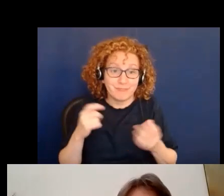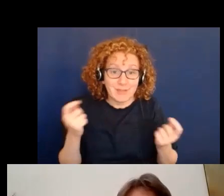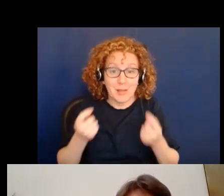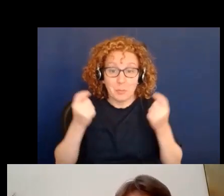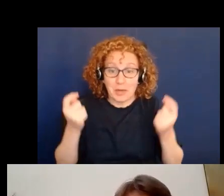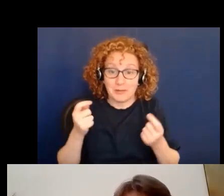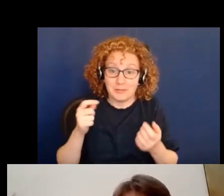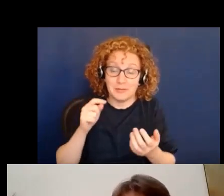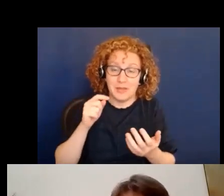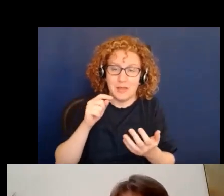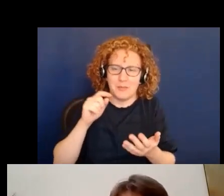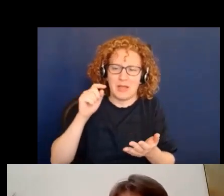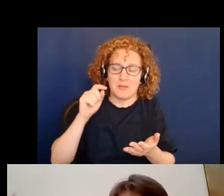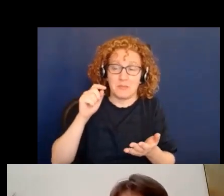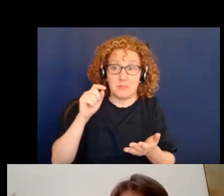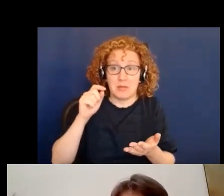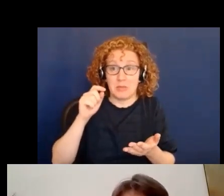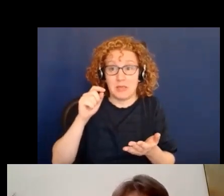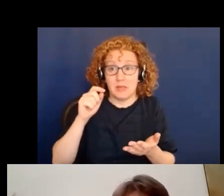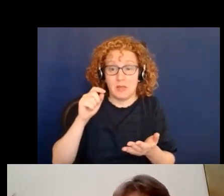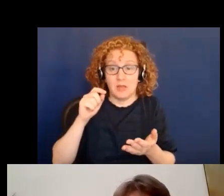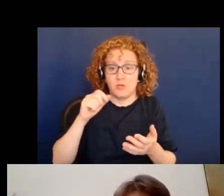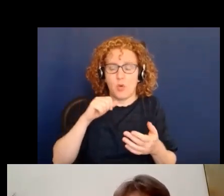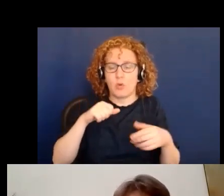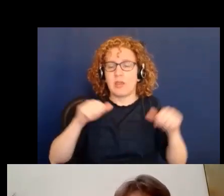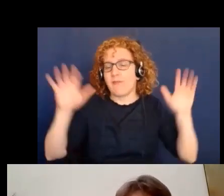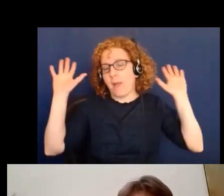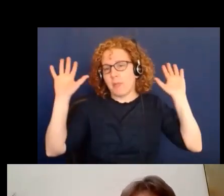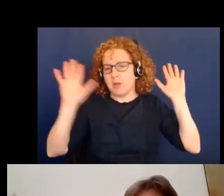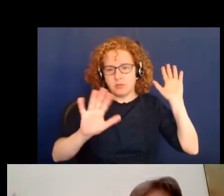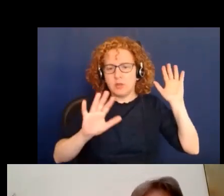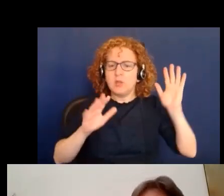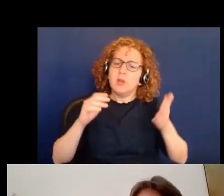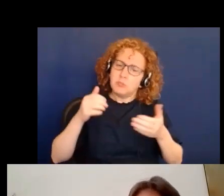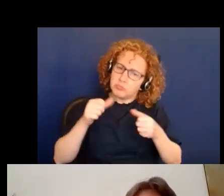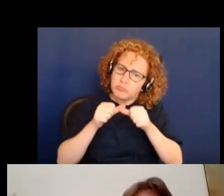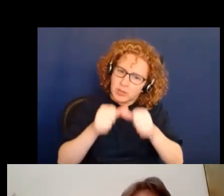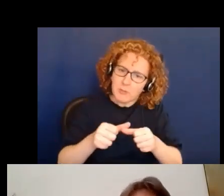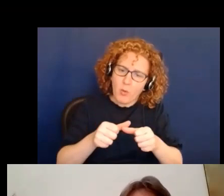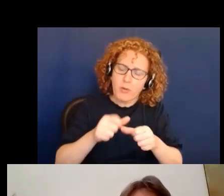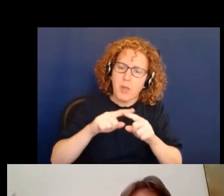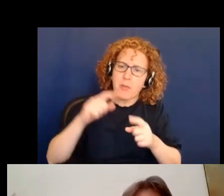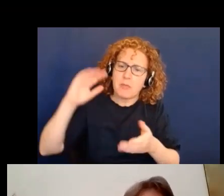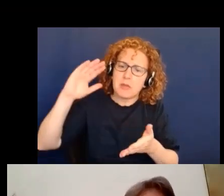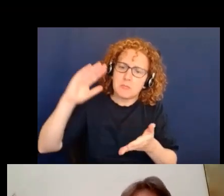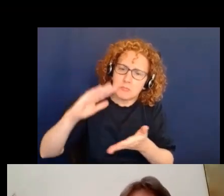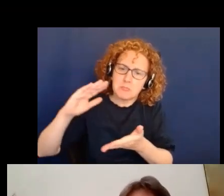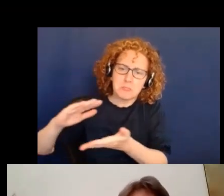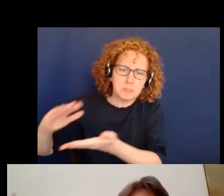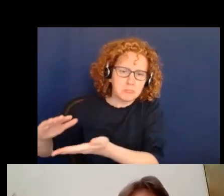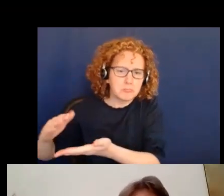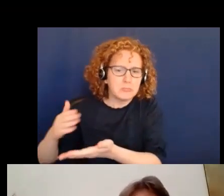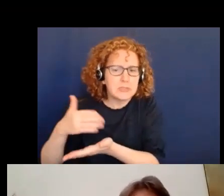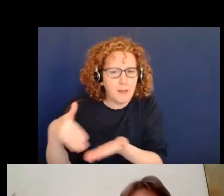um but we always just you know we have to look at travel internationals coming in